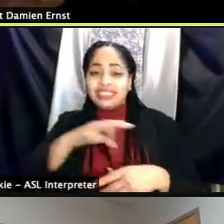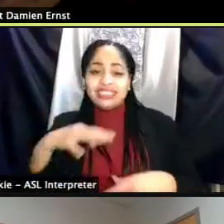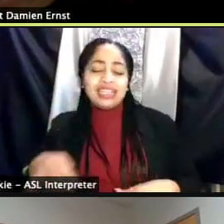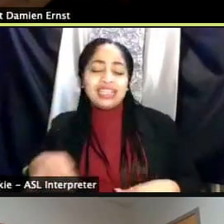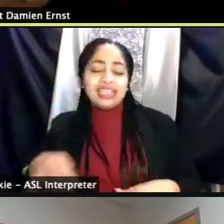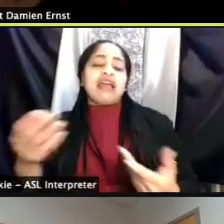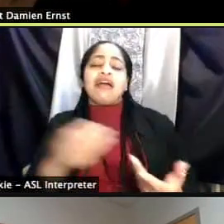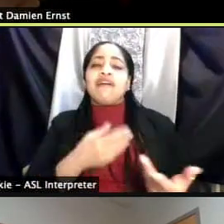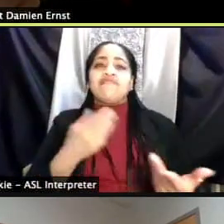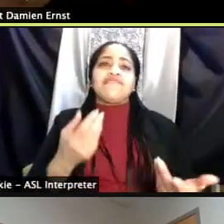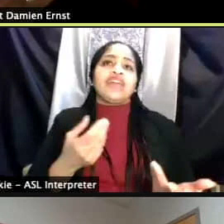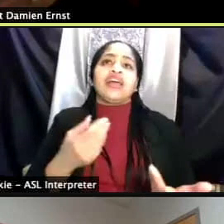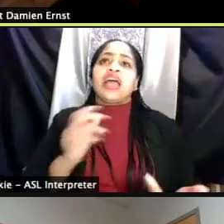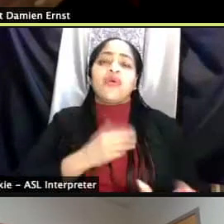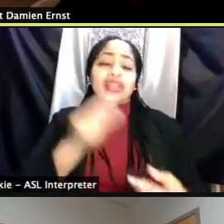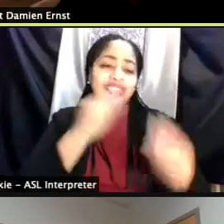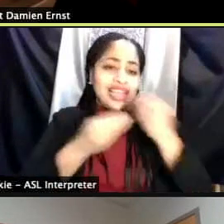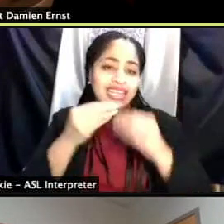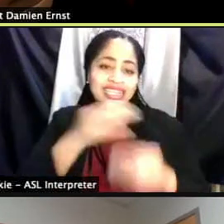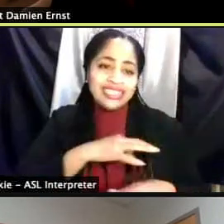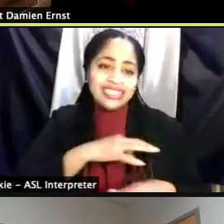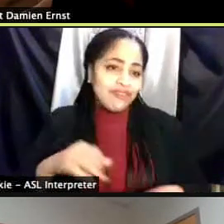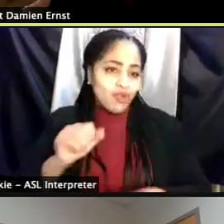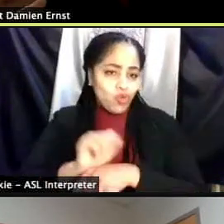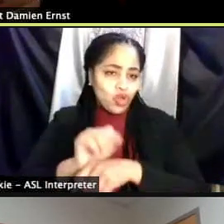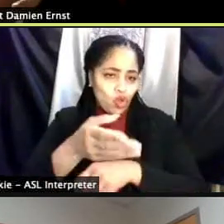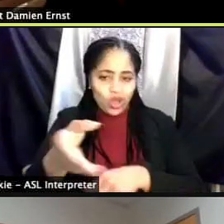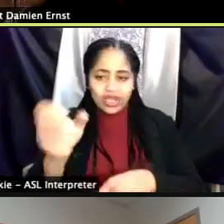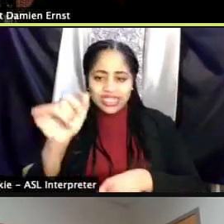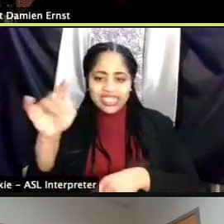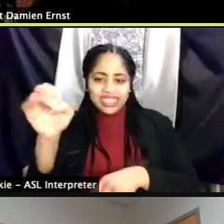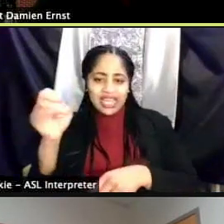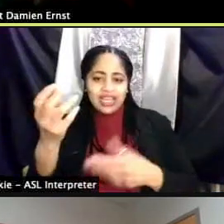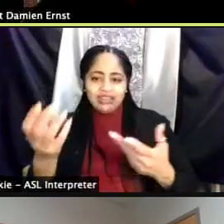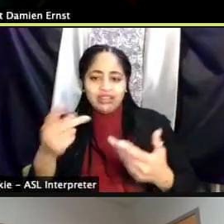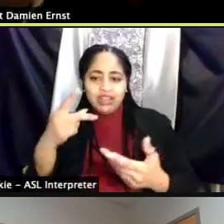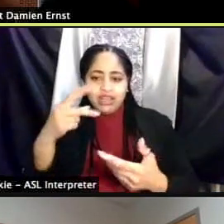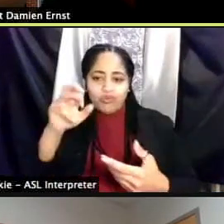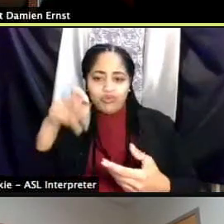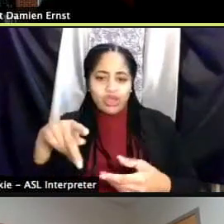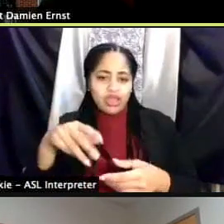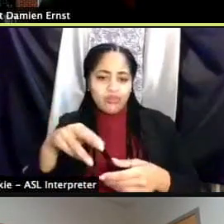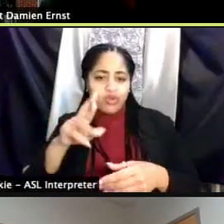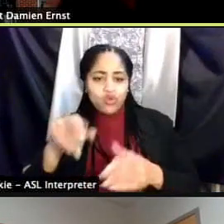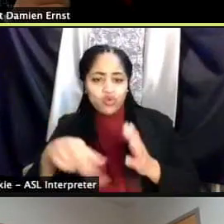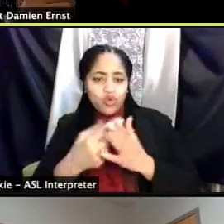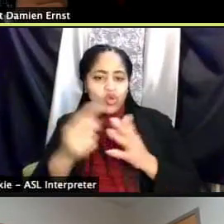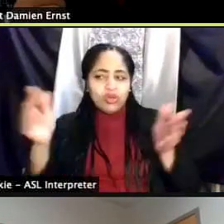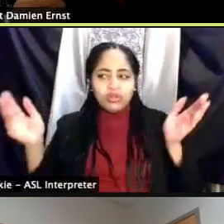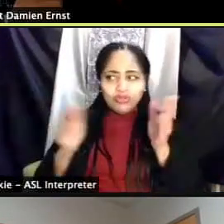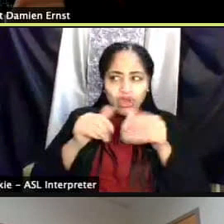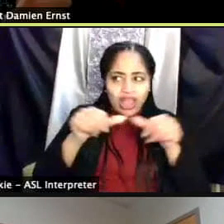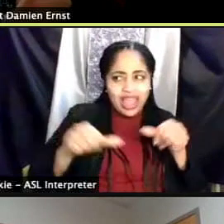our dining staff who are working onsite. So whether in a prep role where it's tight conditions or in a serving role.